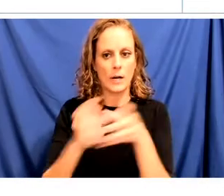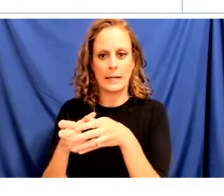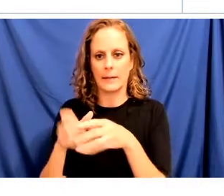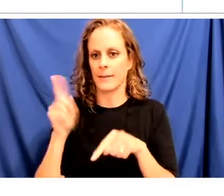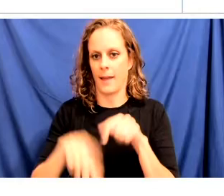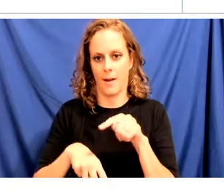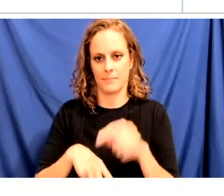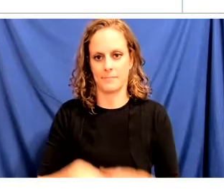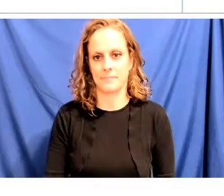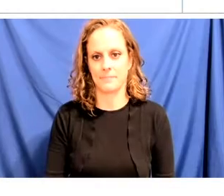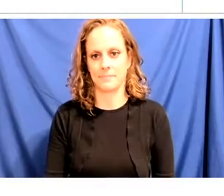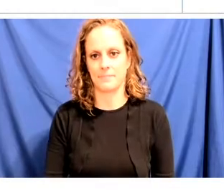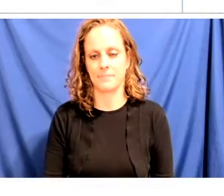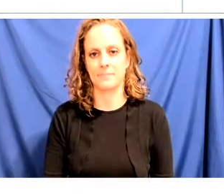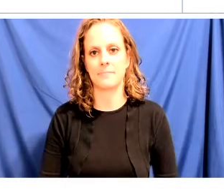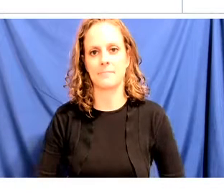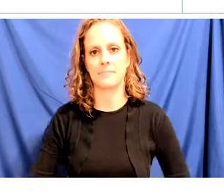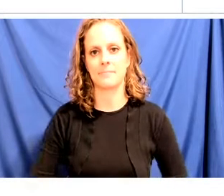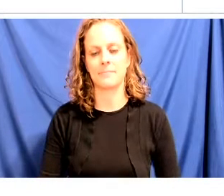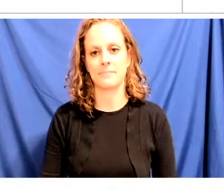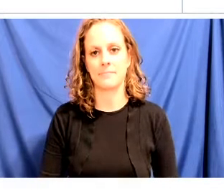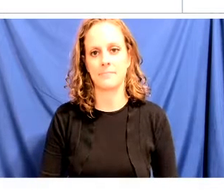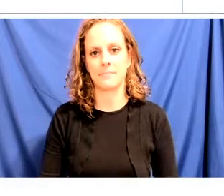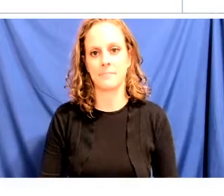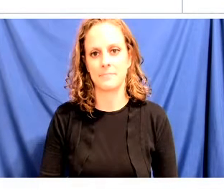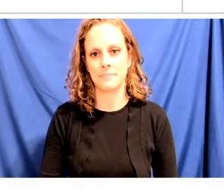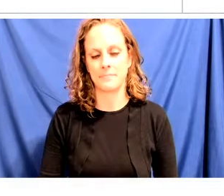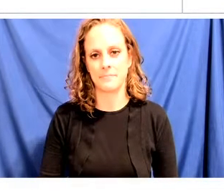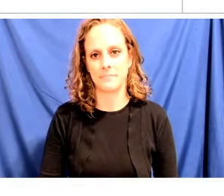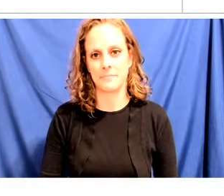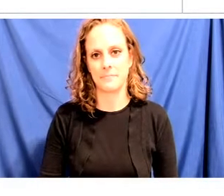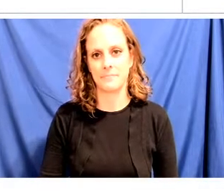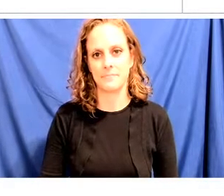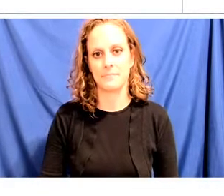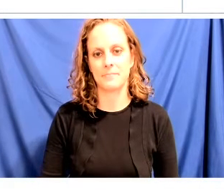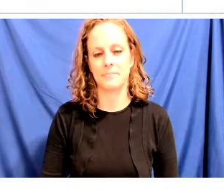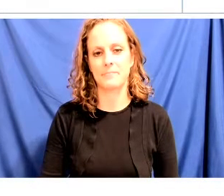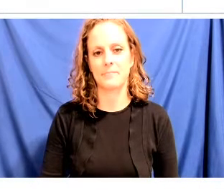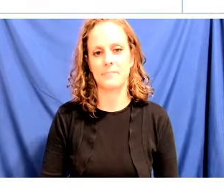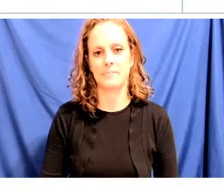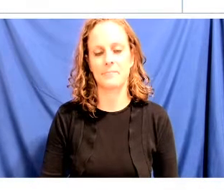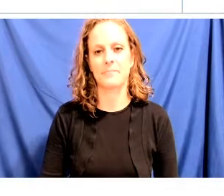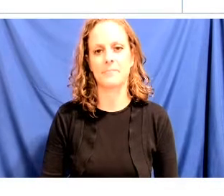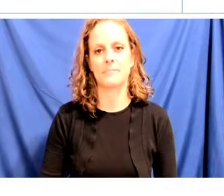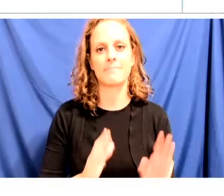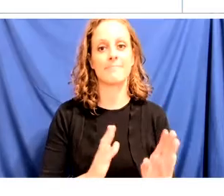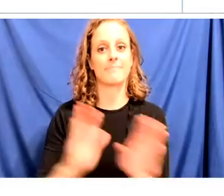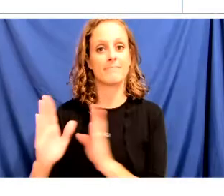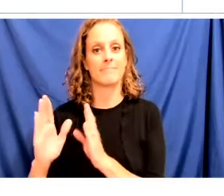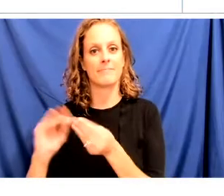The Board can use as if they if they choose, because they are not prohibited, and they are not specifically.